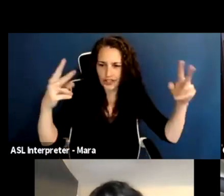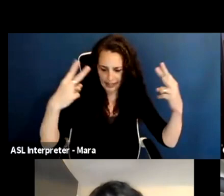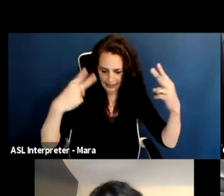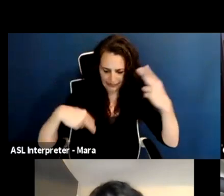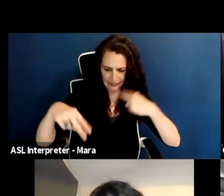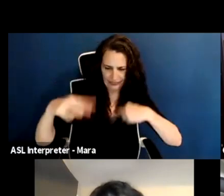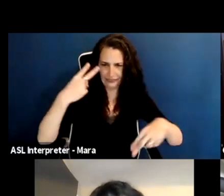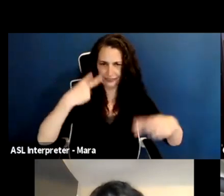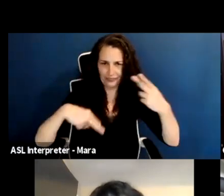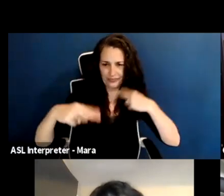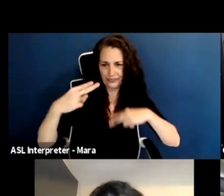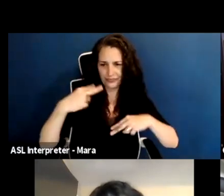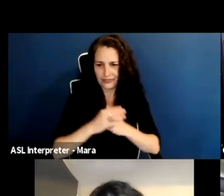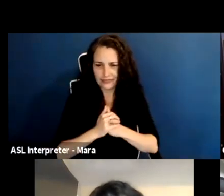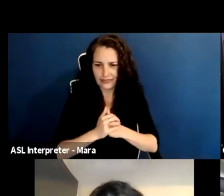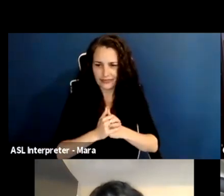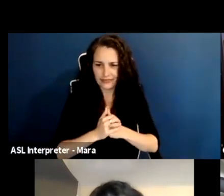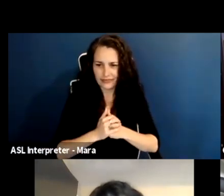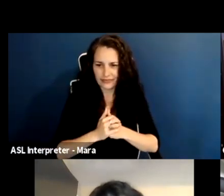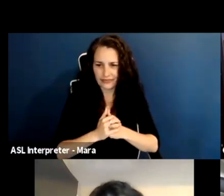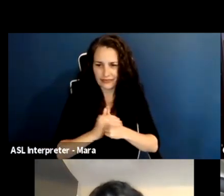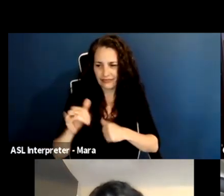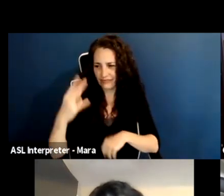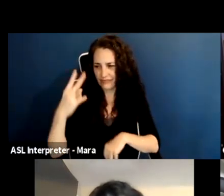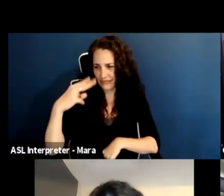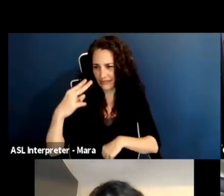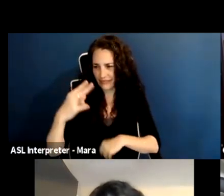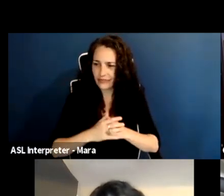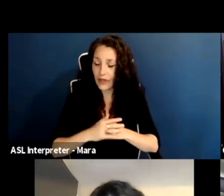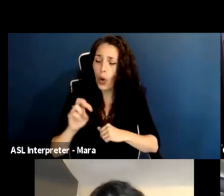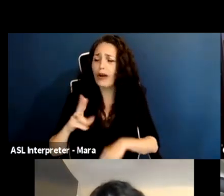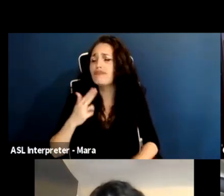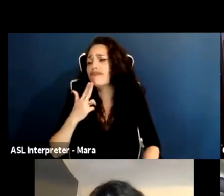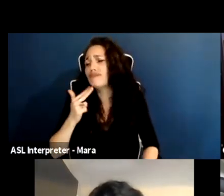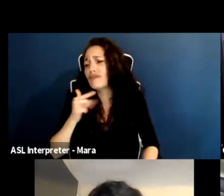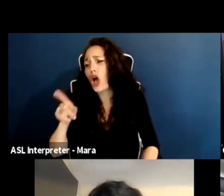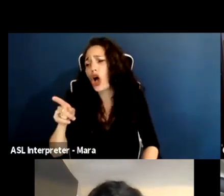looking at me like, "Ah, she's trying to doing something